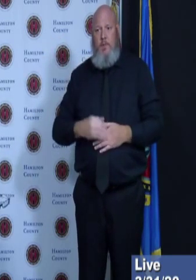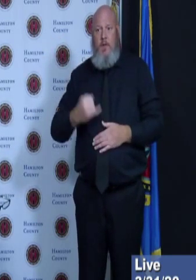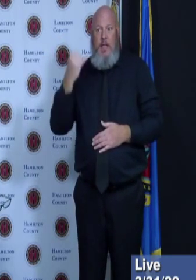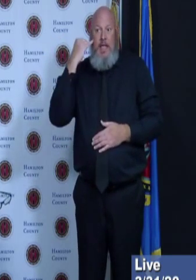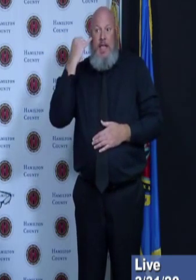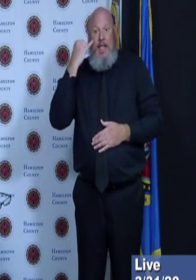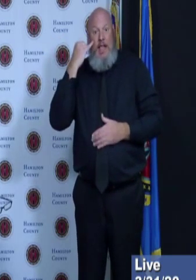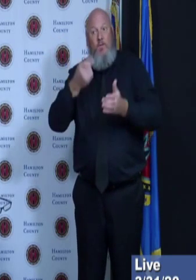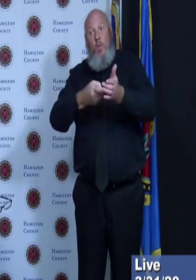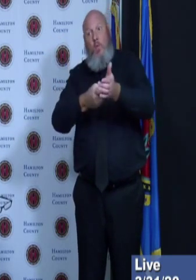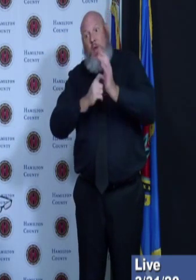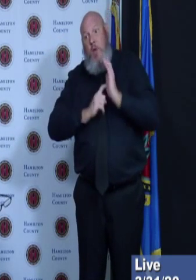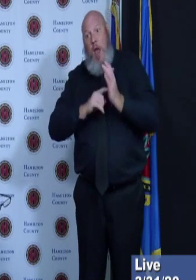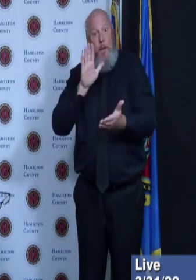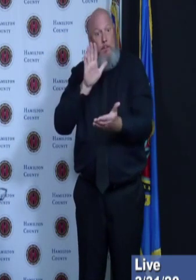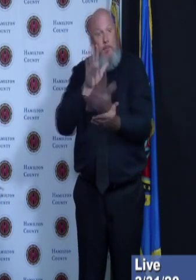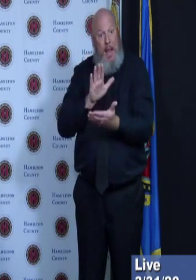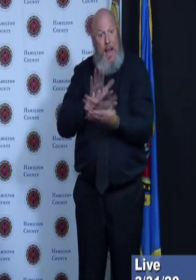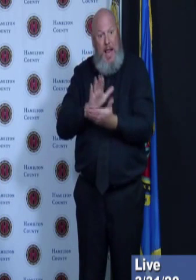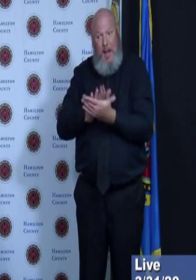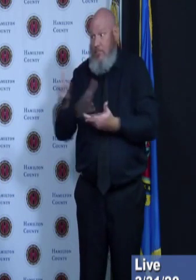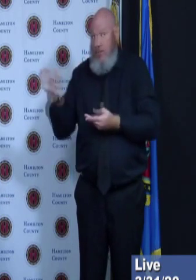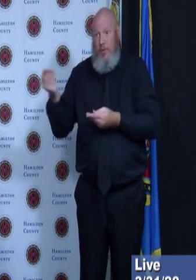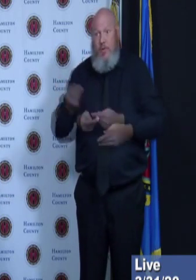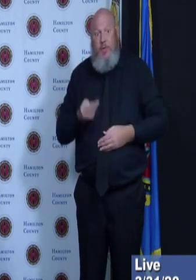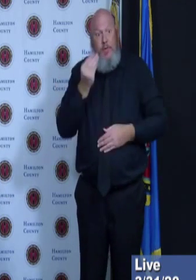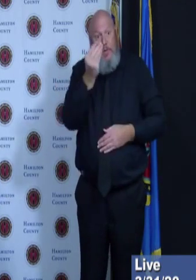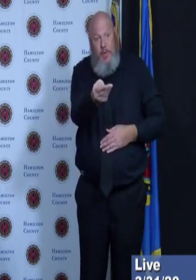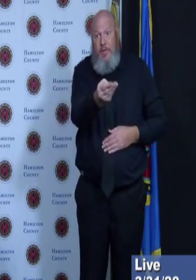the first floor and you can get that file